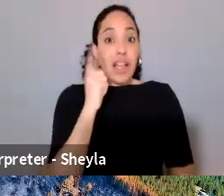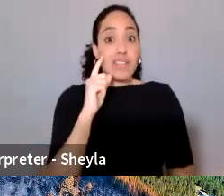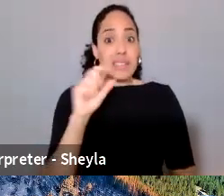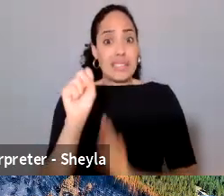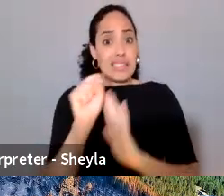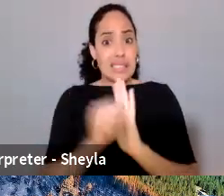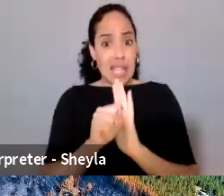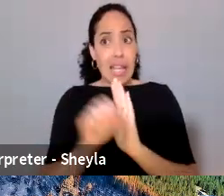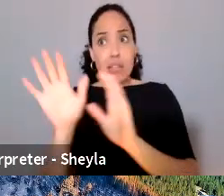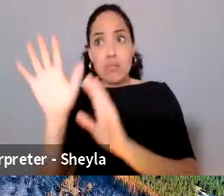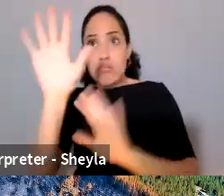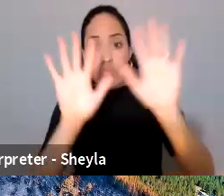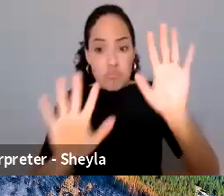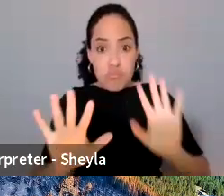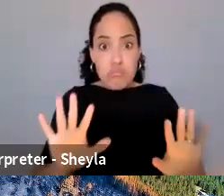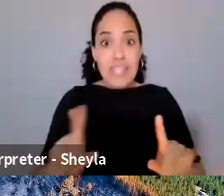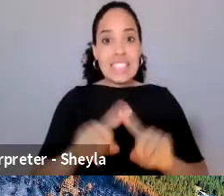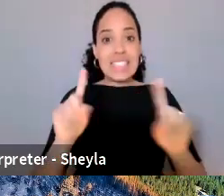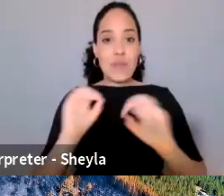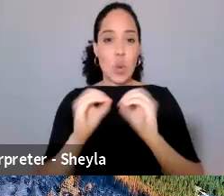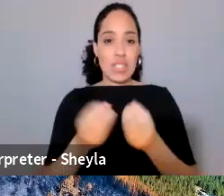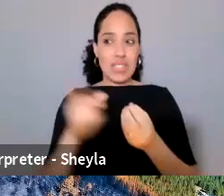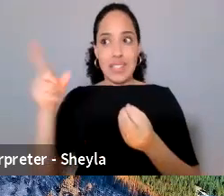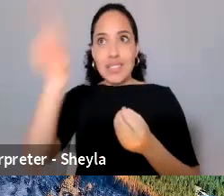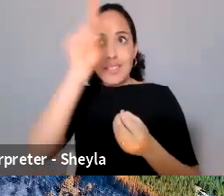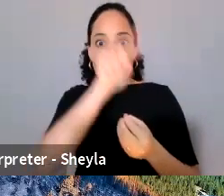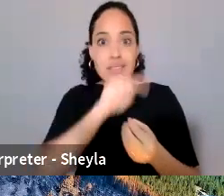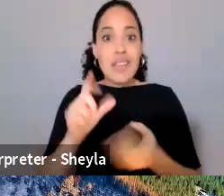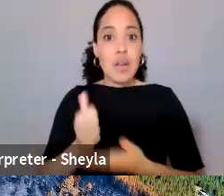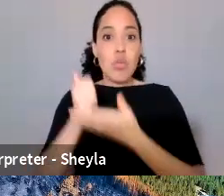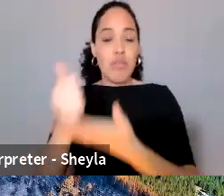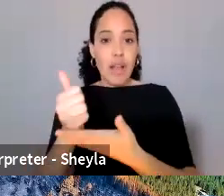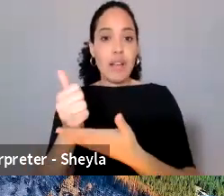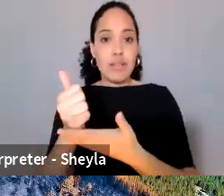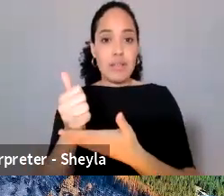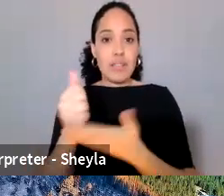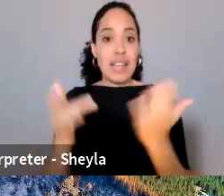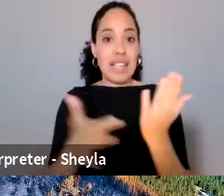organizations that provide technical assistance it may be your county like in Boulder county